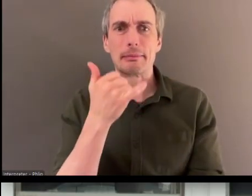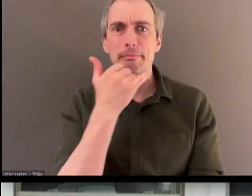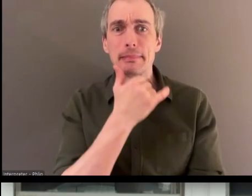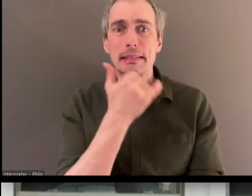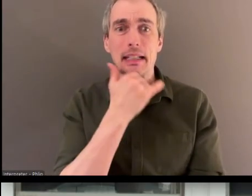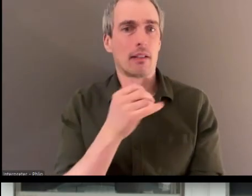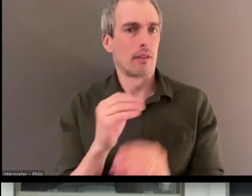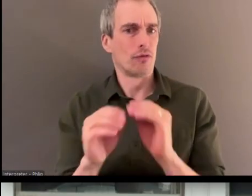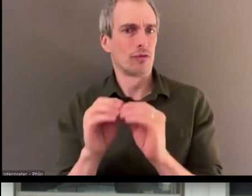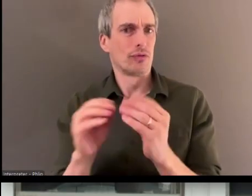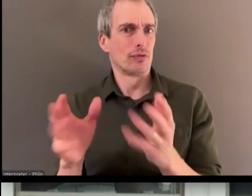OCR...